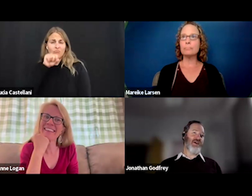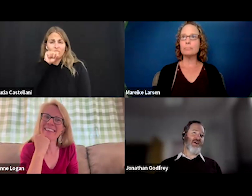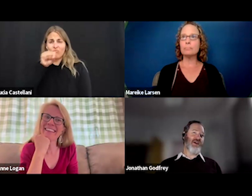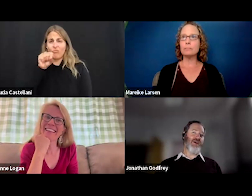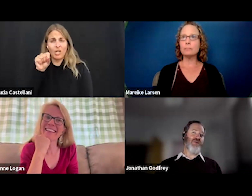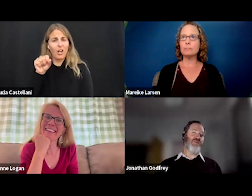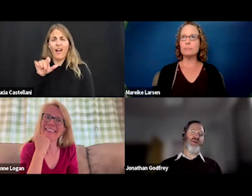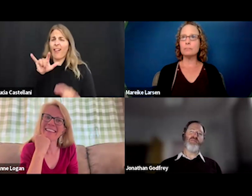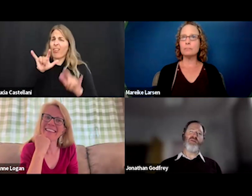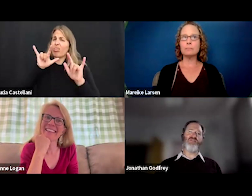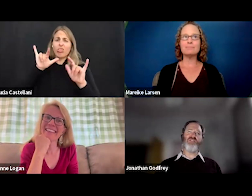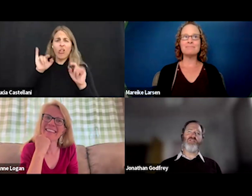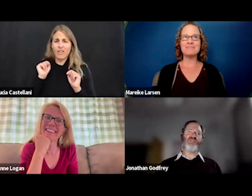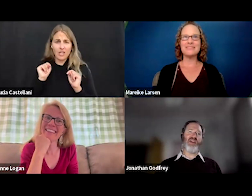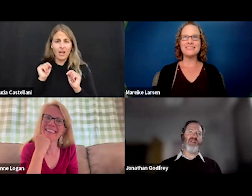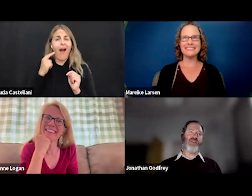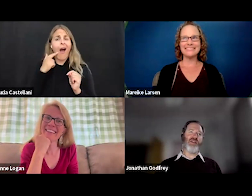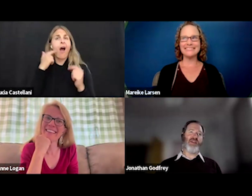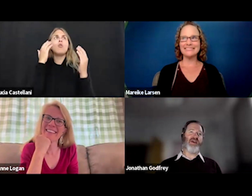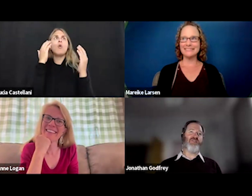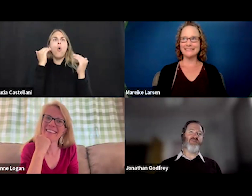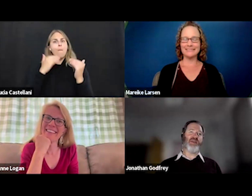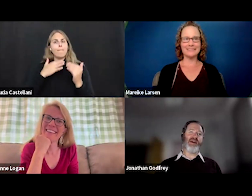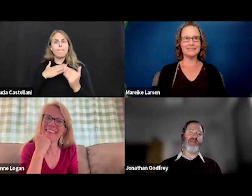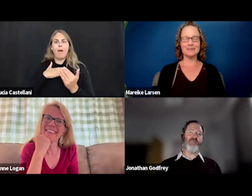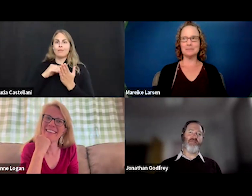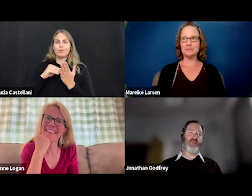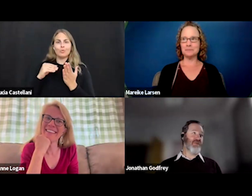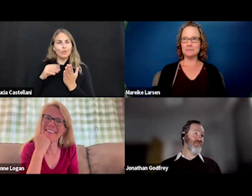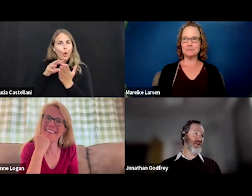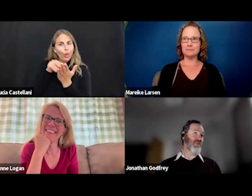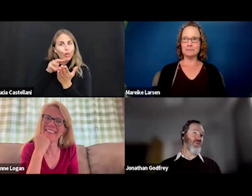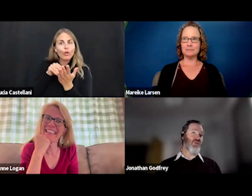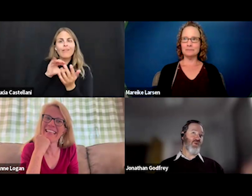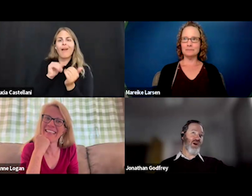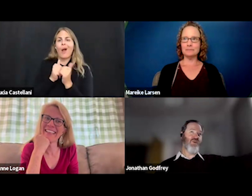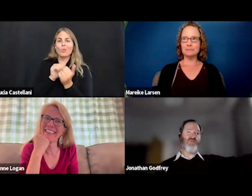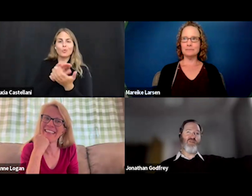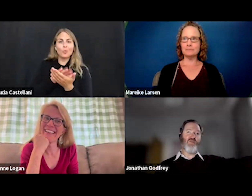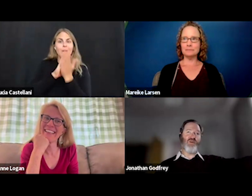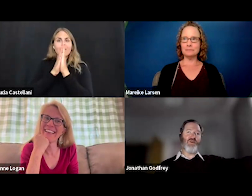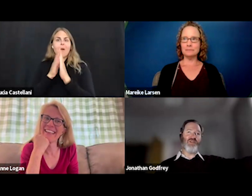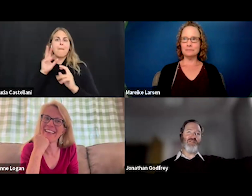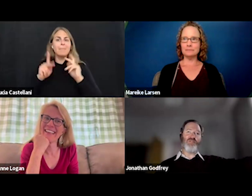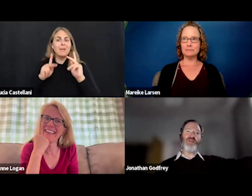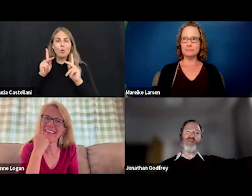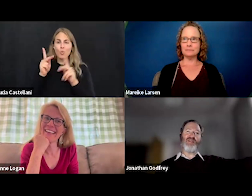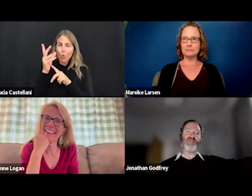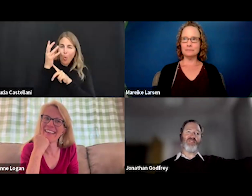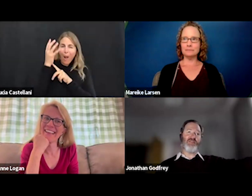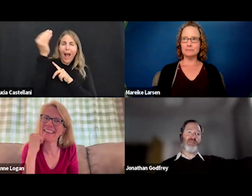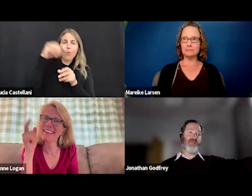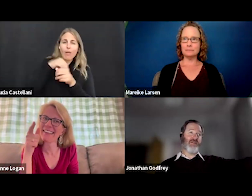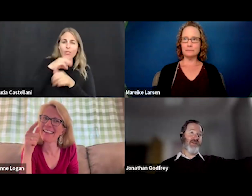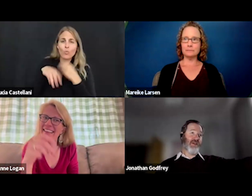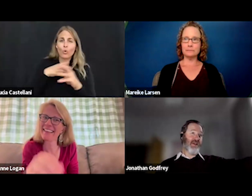I hope that my students are learning how to become people who will go off in the world and do great things.